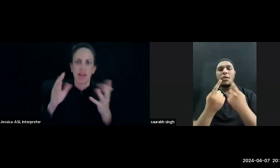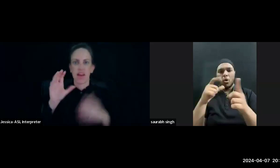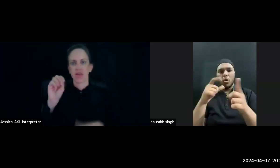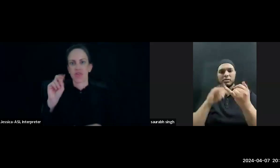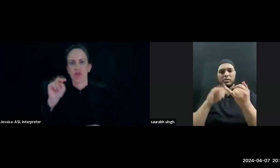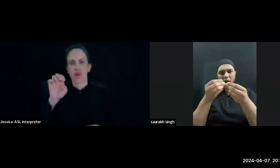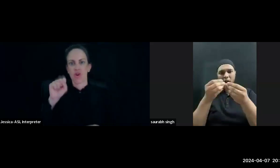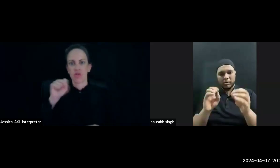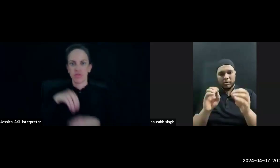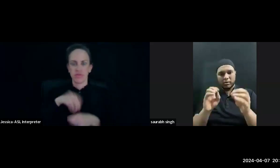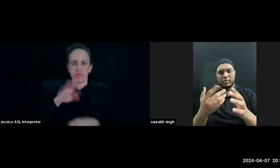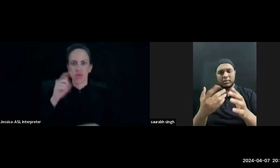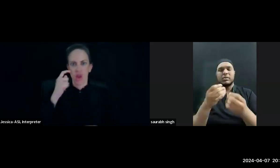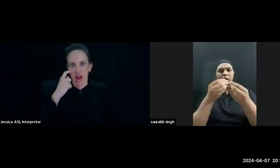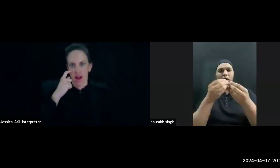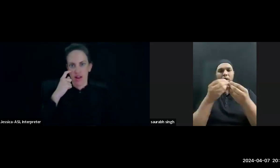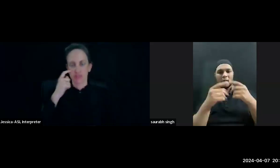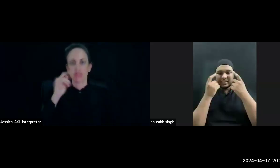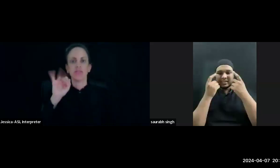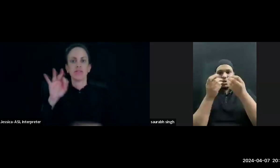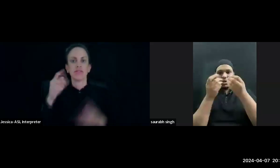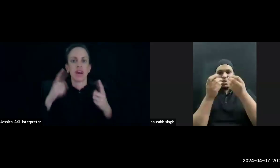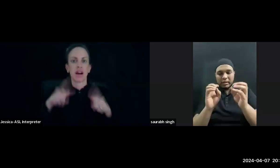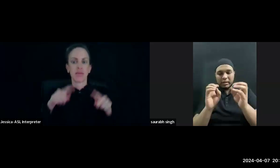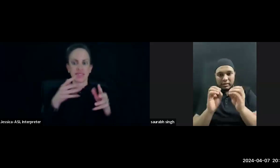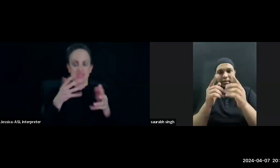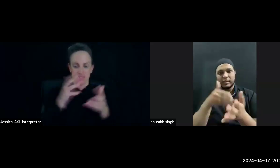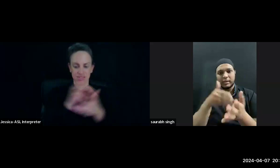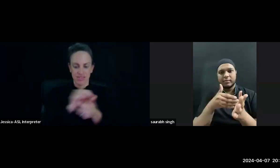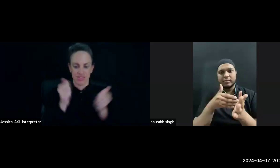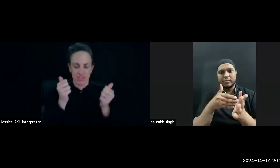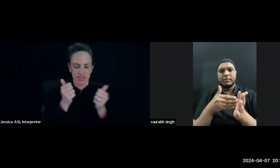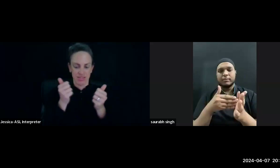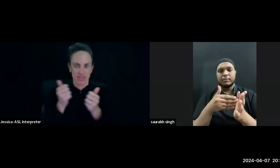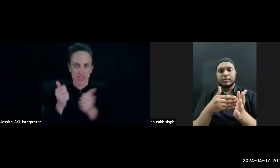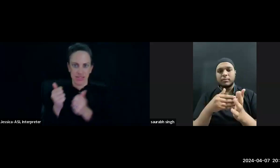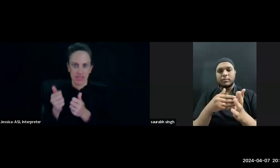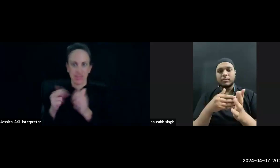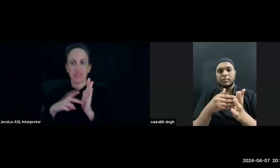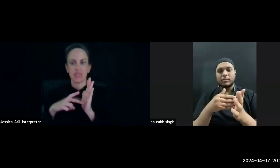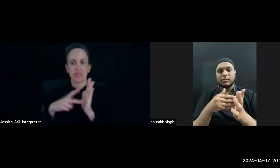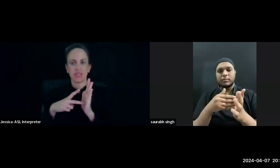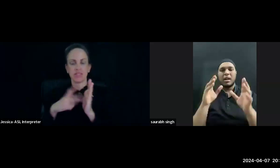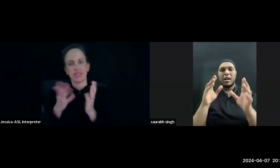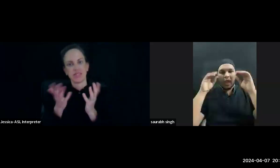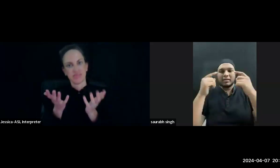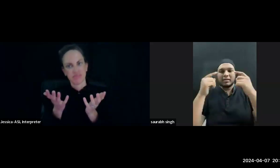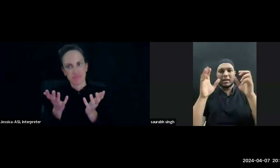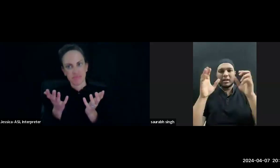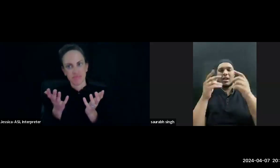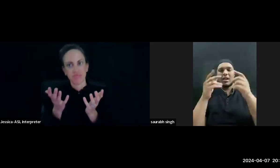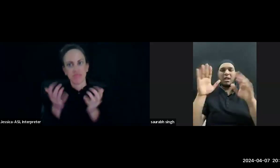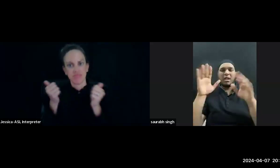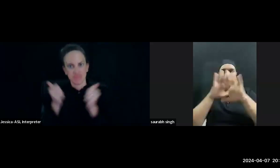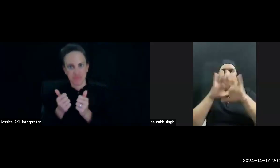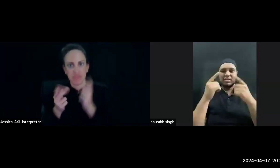and you start to lose the uh you know Twilight Vision or uh low light vision. okay you get into